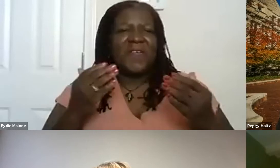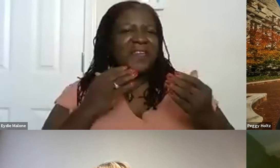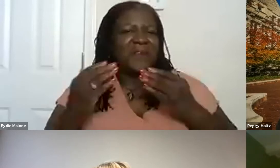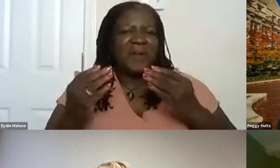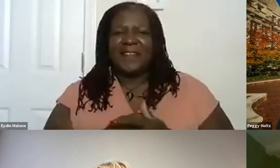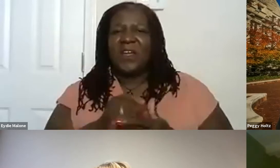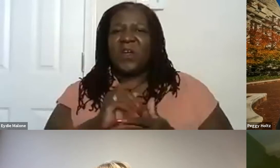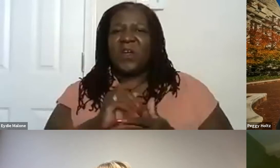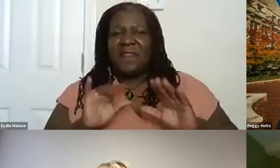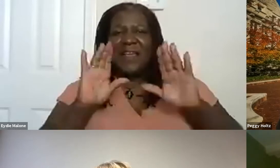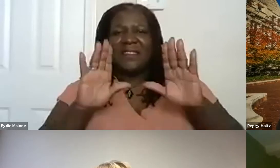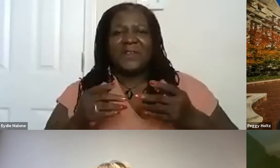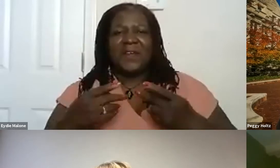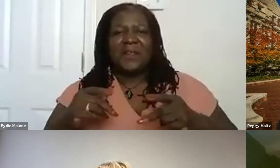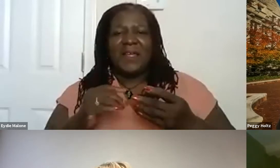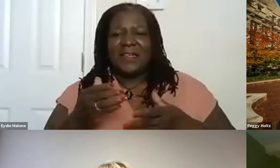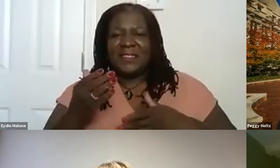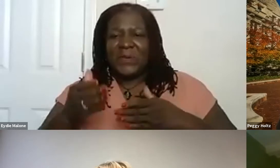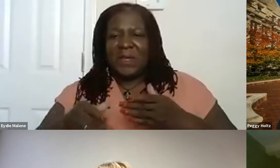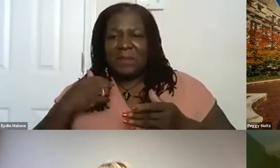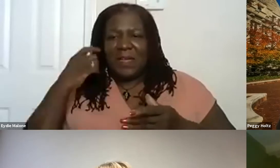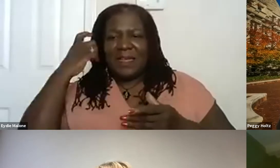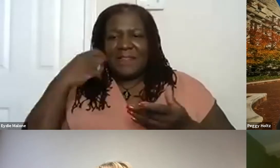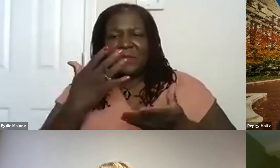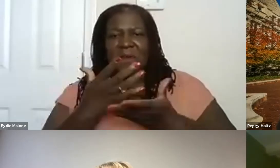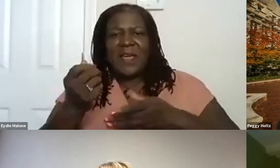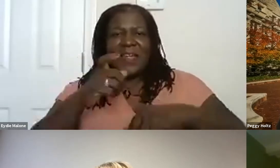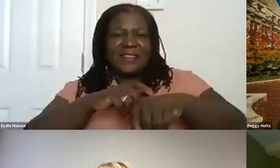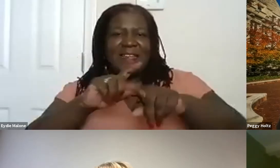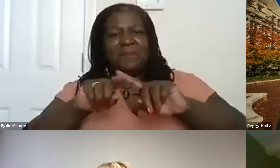end because I think we are out of time, but I really want to thank you, both of you, for